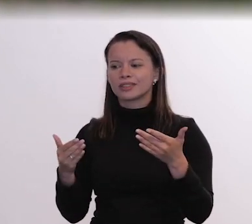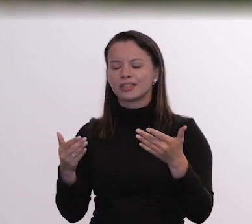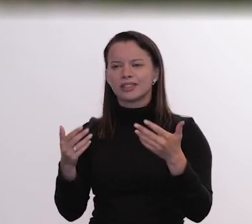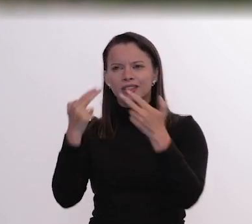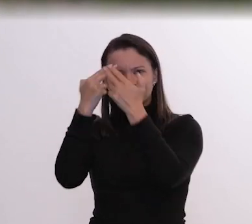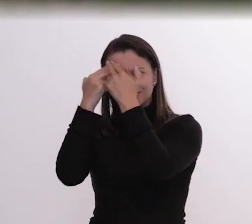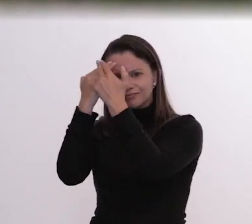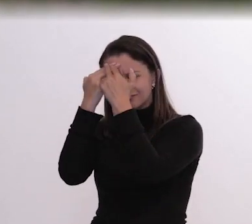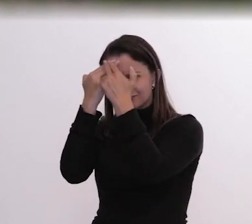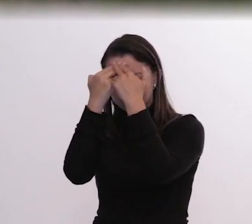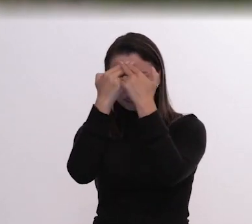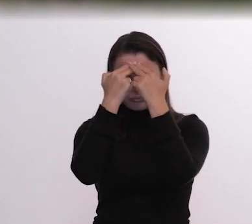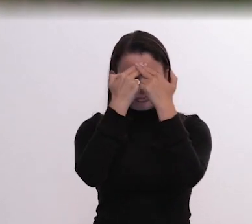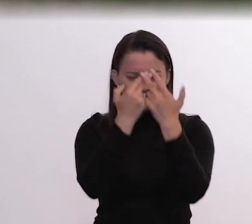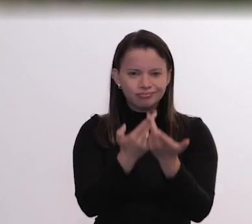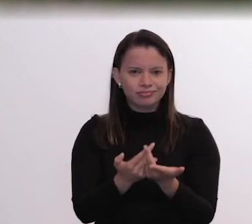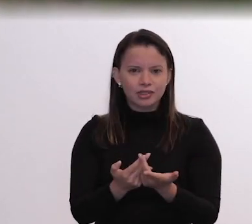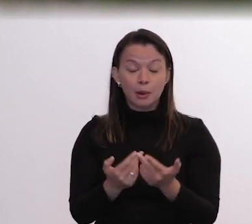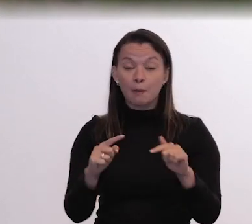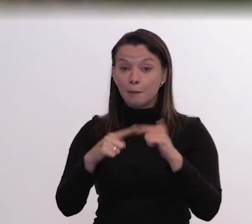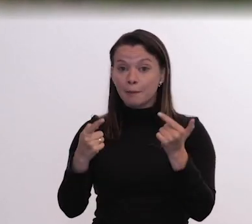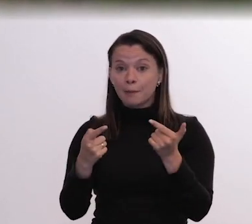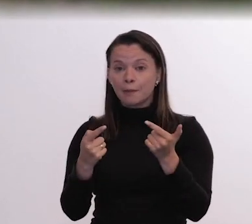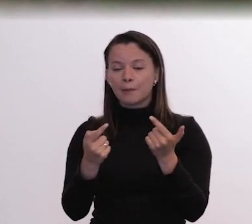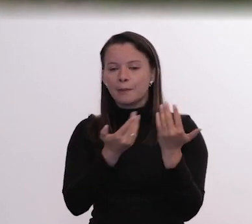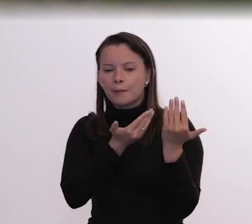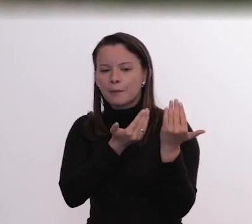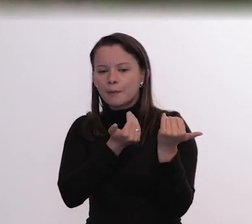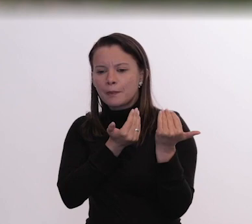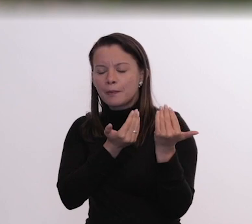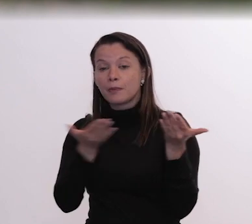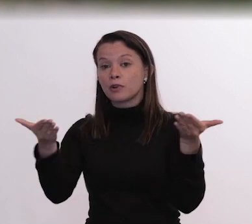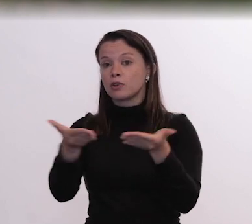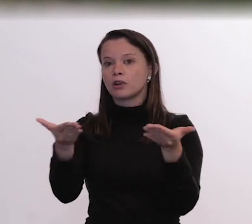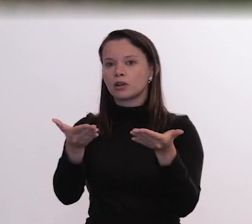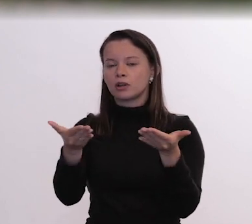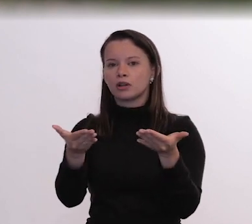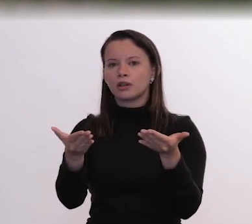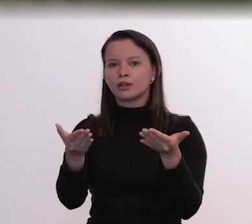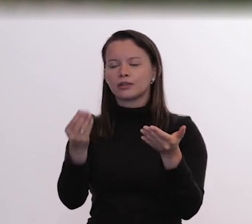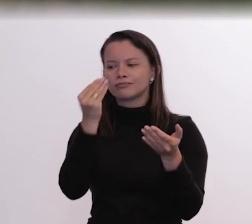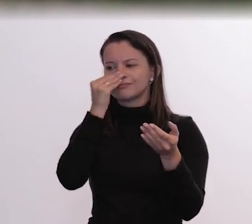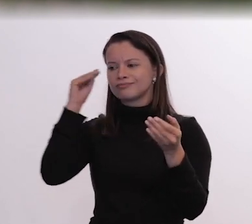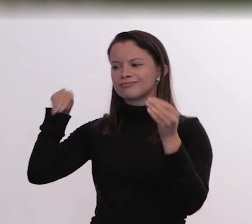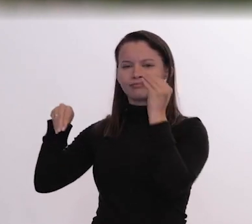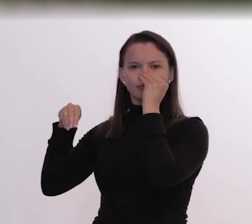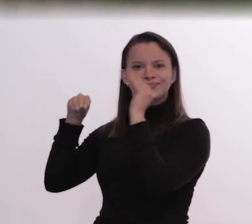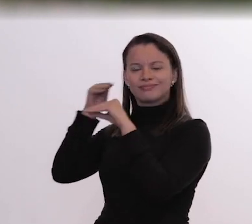And this is very bad, these people shouldn’t believe our frustrations, they should have their own.